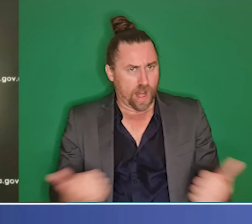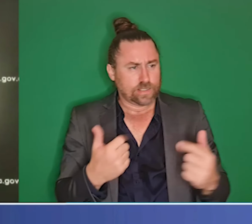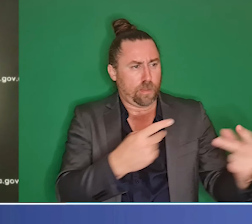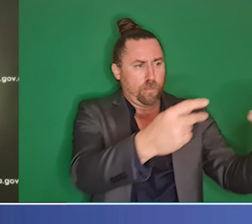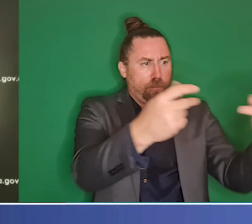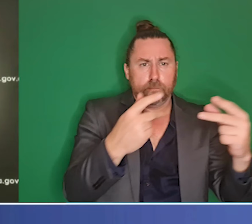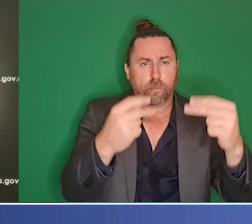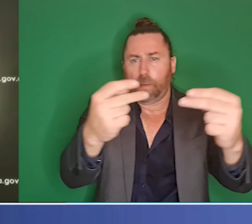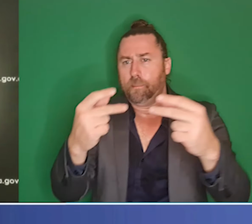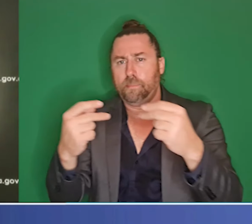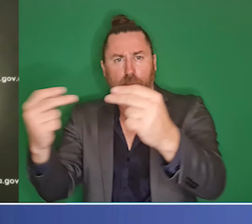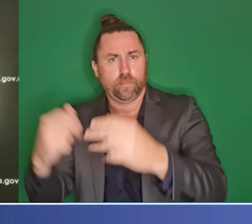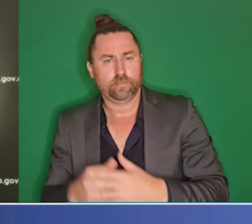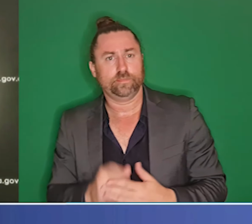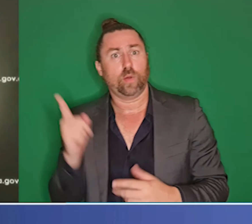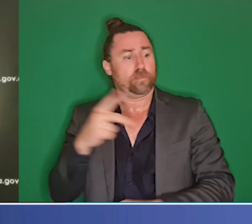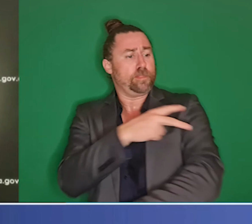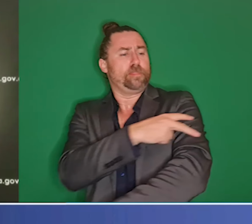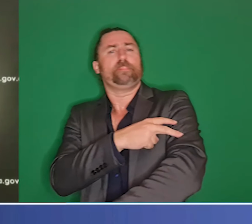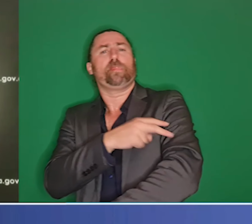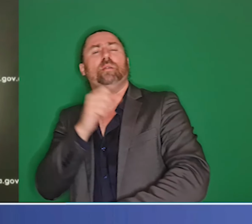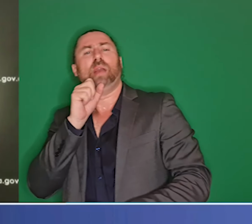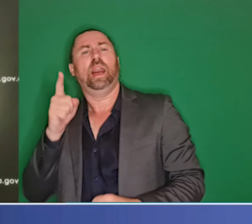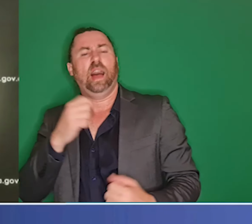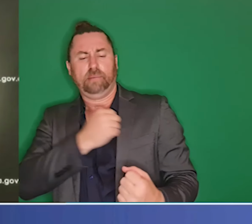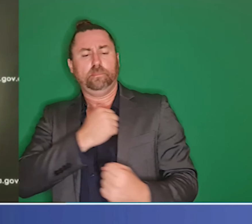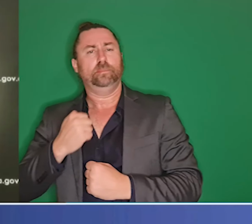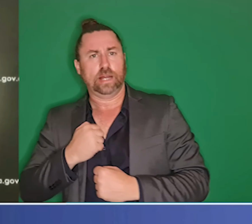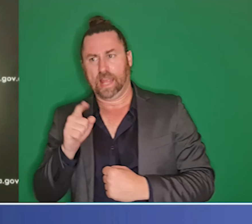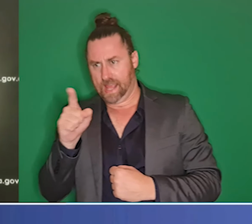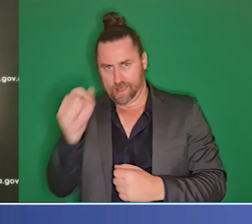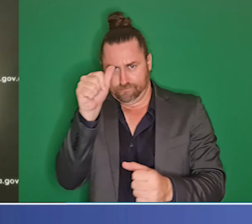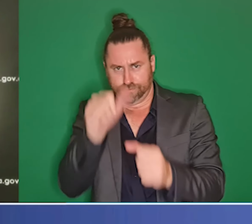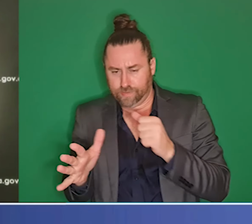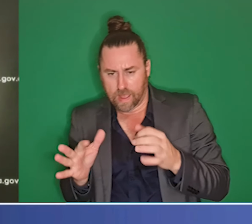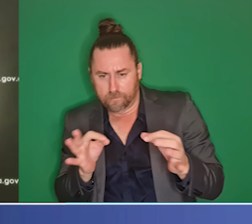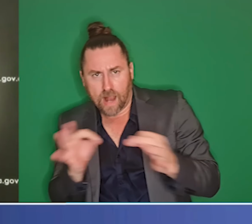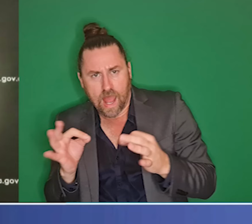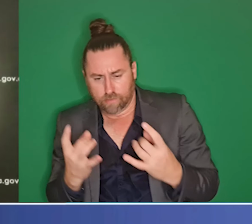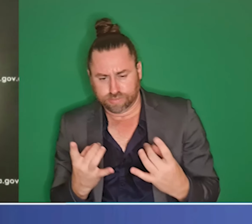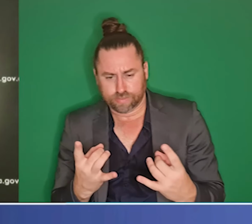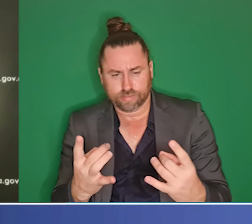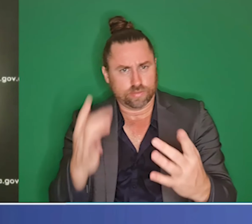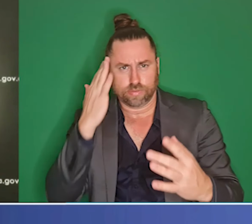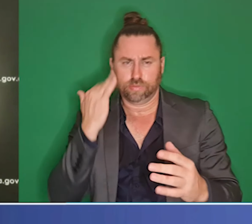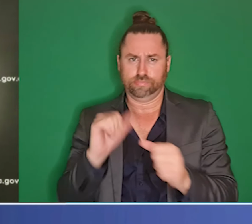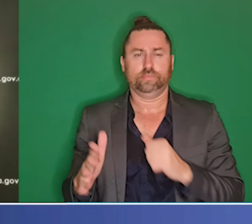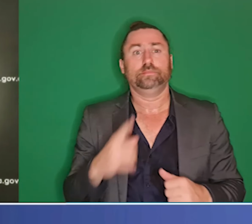And General Frewen has, in fact, worked to bring it forward even more. Paul?